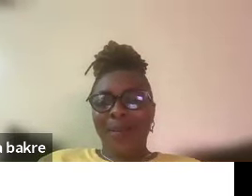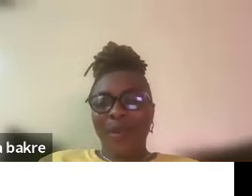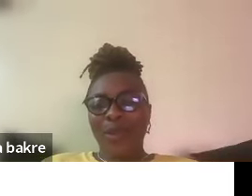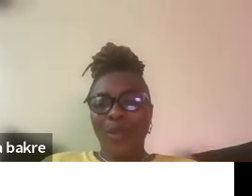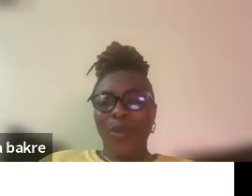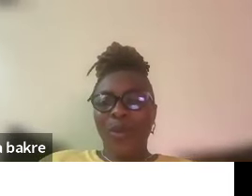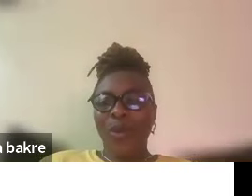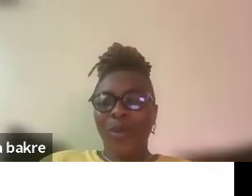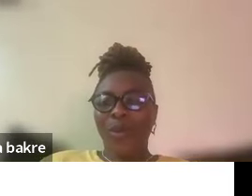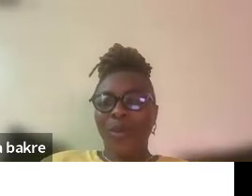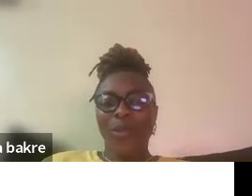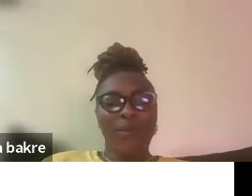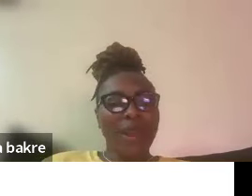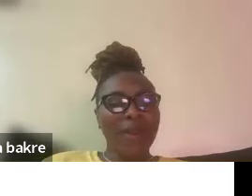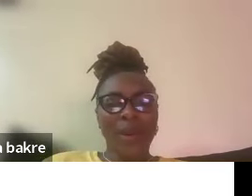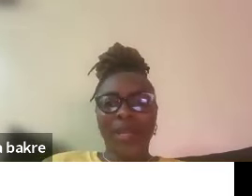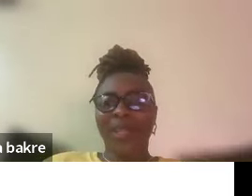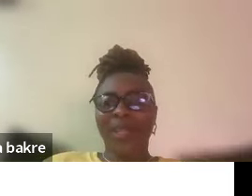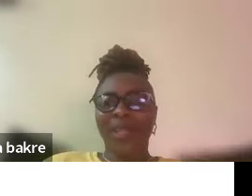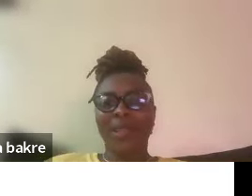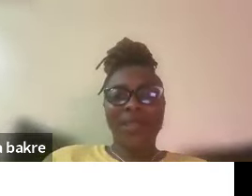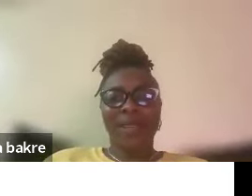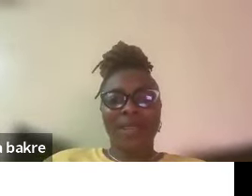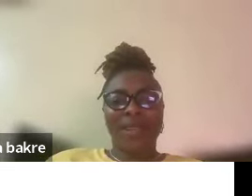sola bakre: I'm going to just talk to us very quickly. Within